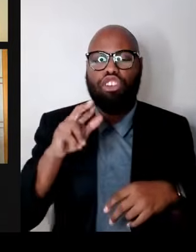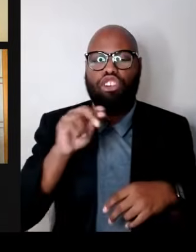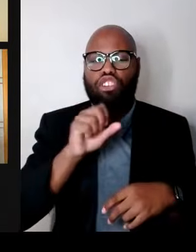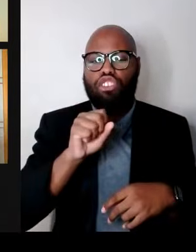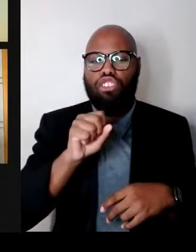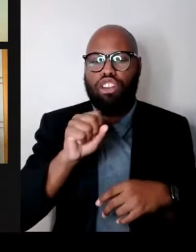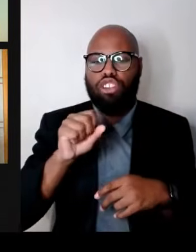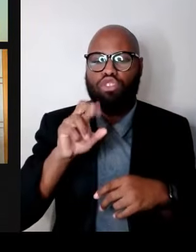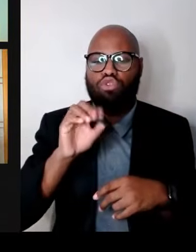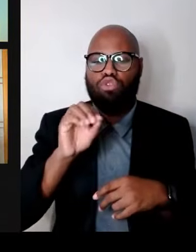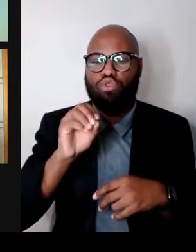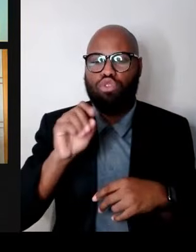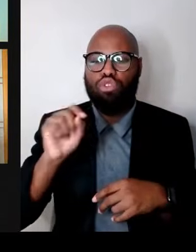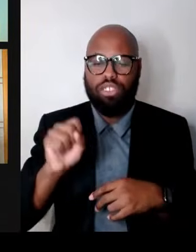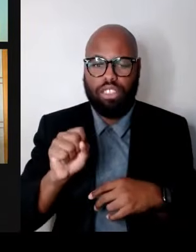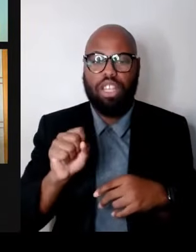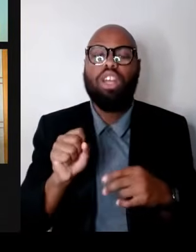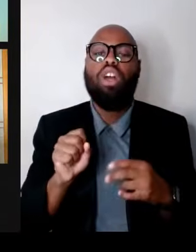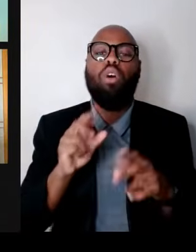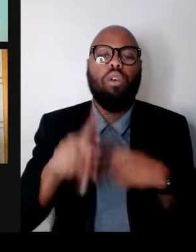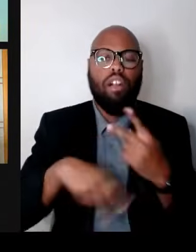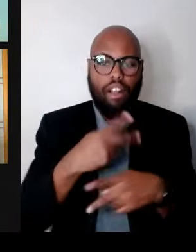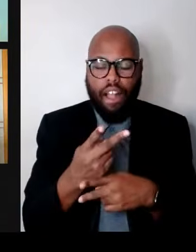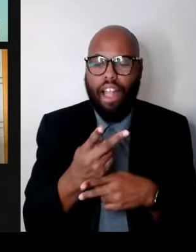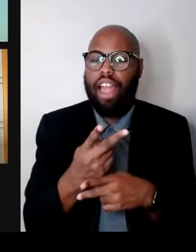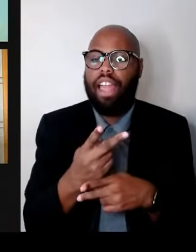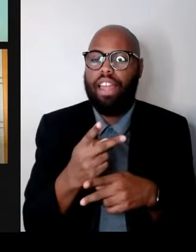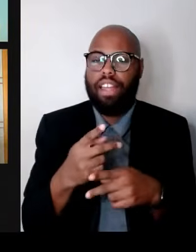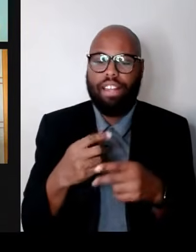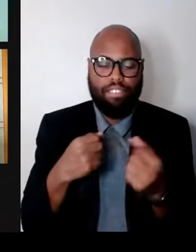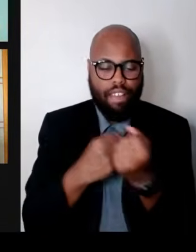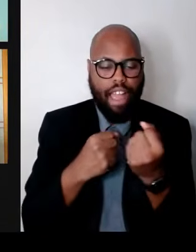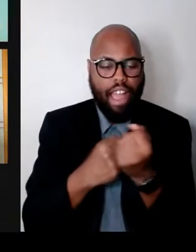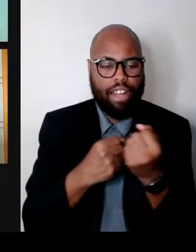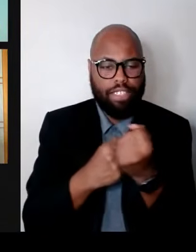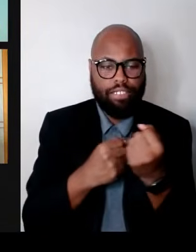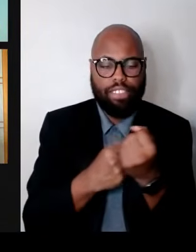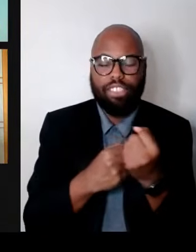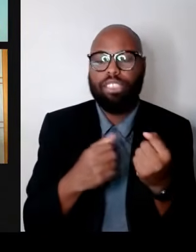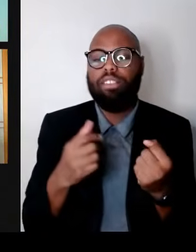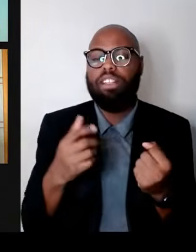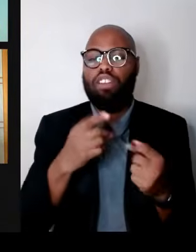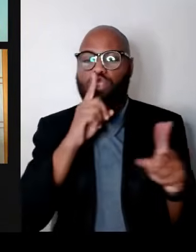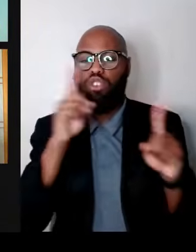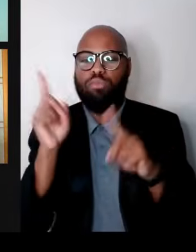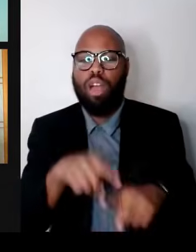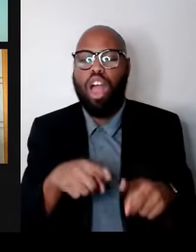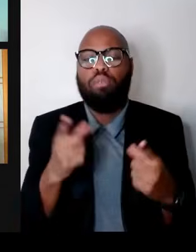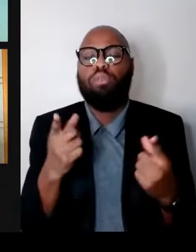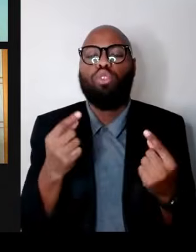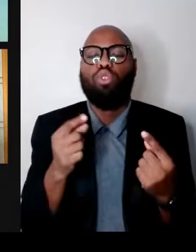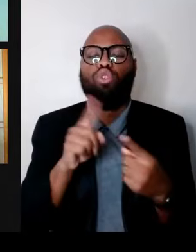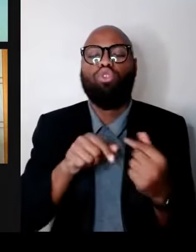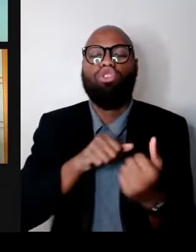and what types of responses can be made to address it? Yeah. Thank you, Brian.